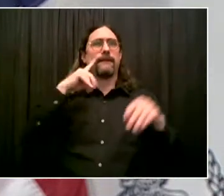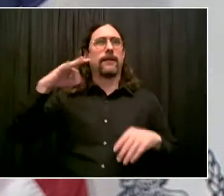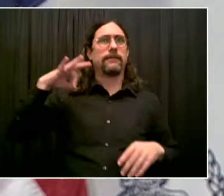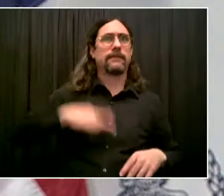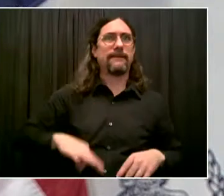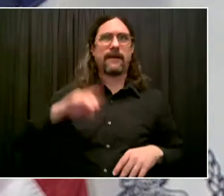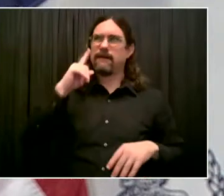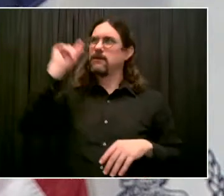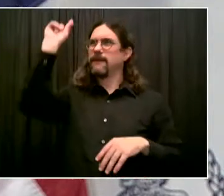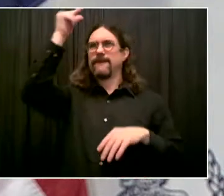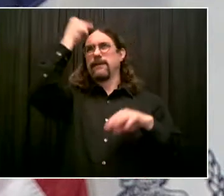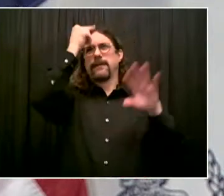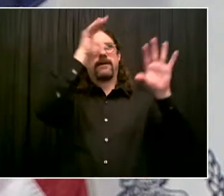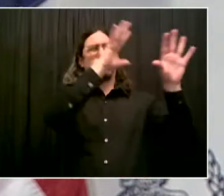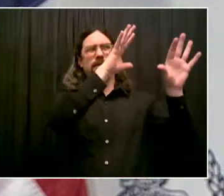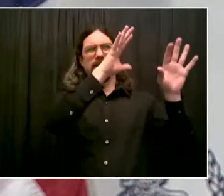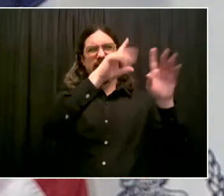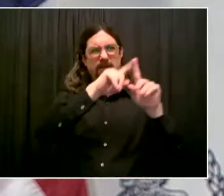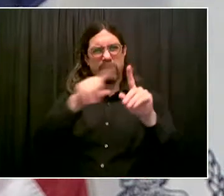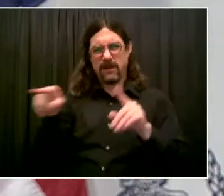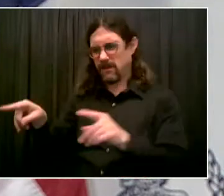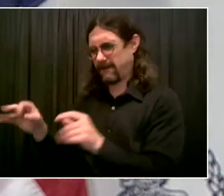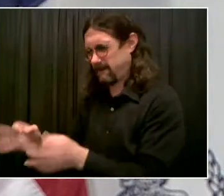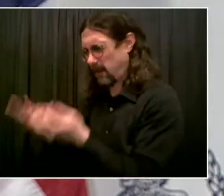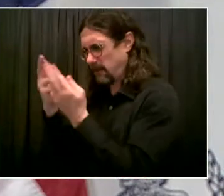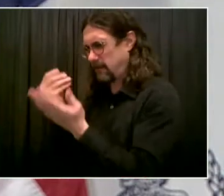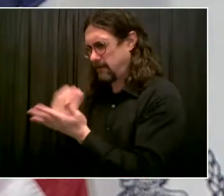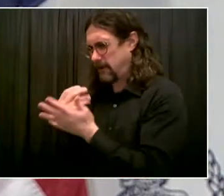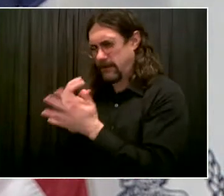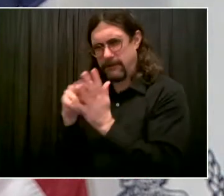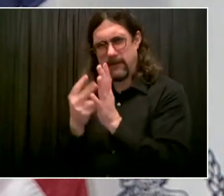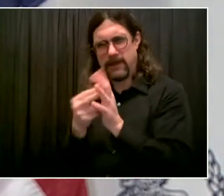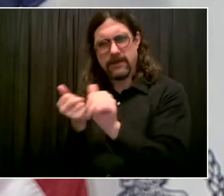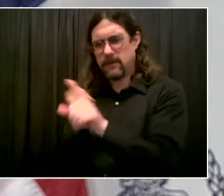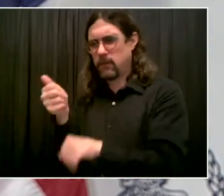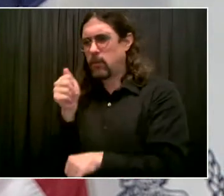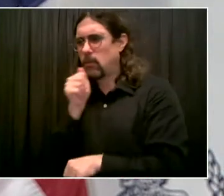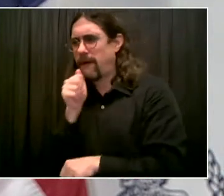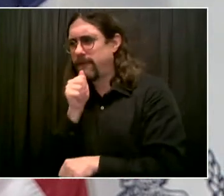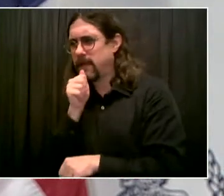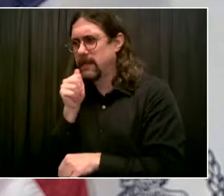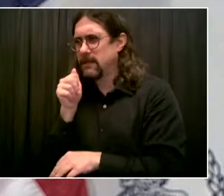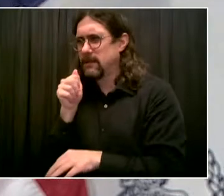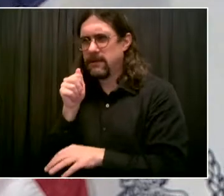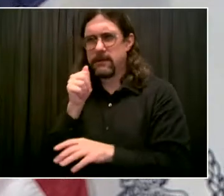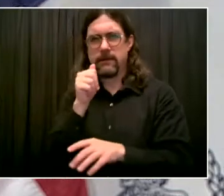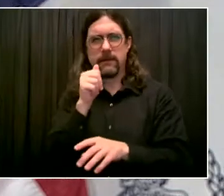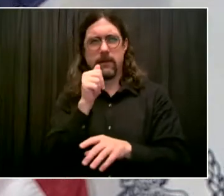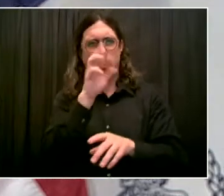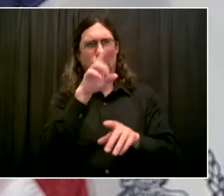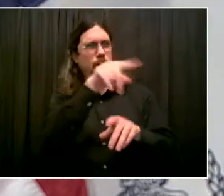FOR THE BENEFIT OF THE COMMUNITY . IT IS WEIRD FOFO MRE E CBEAUAUES IITF HEHE COMMUNITY IS RAISING MONEY